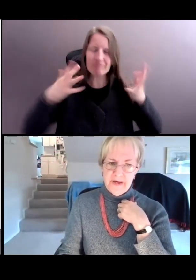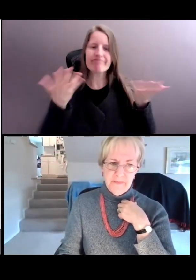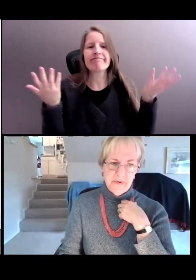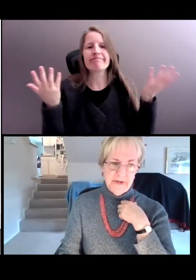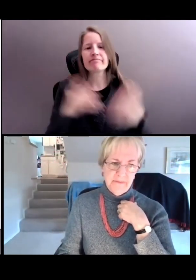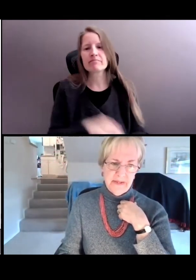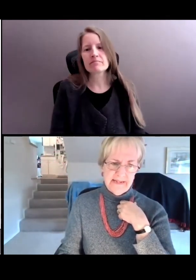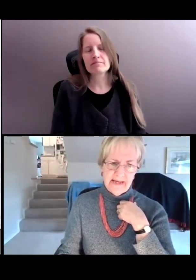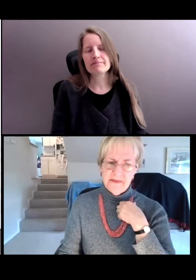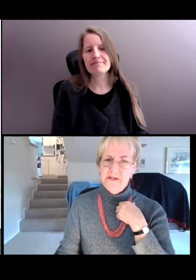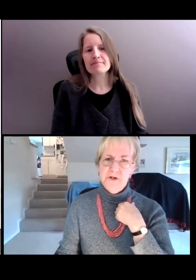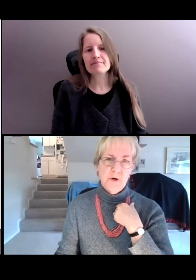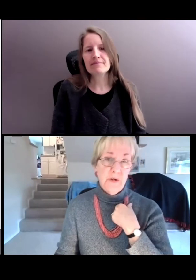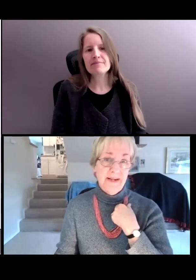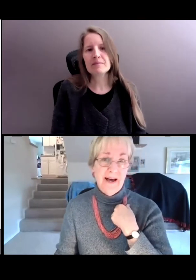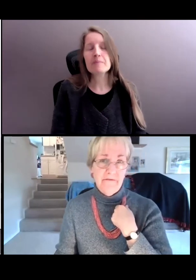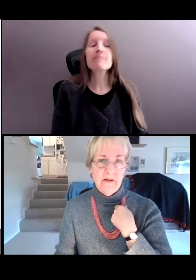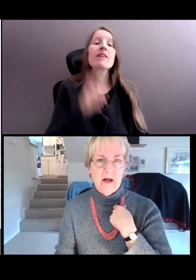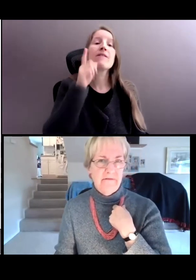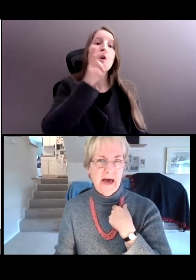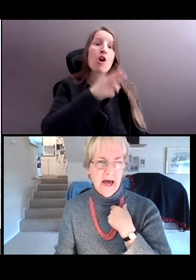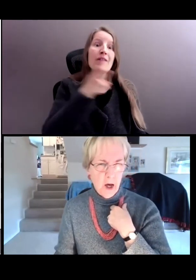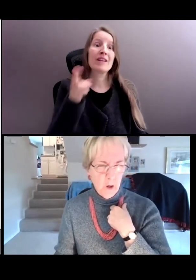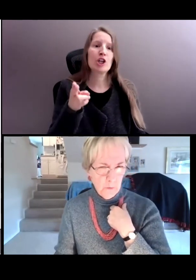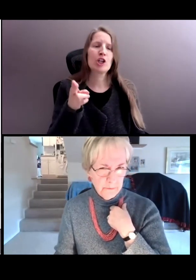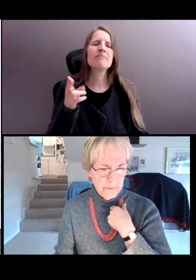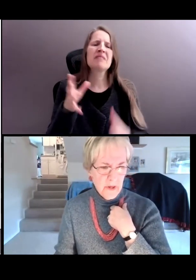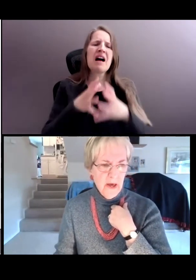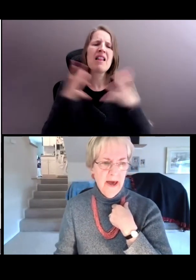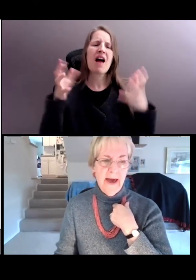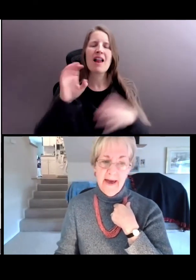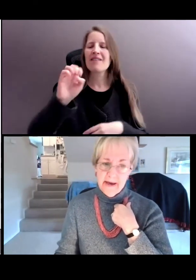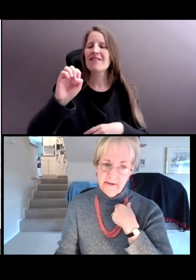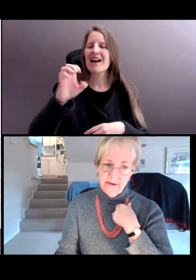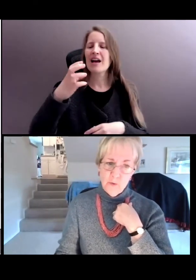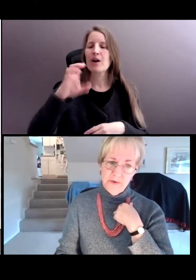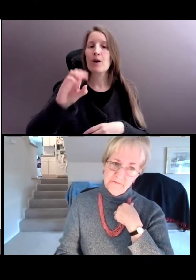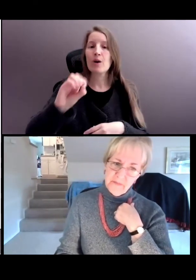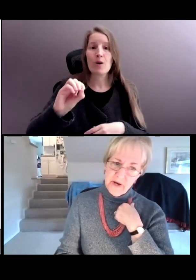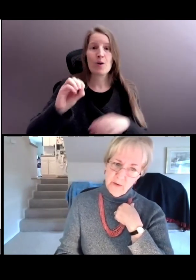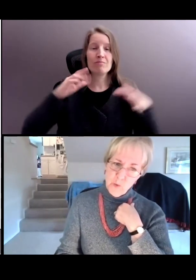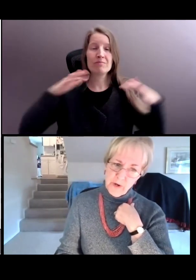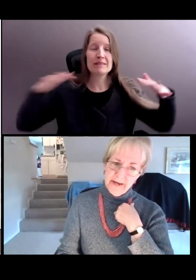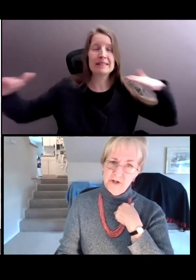people in a place like this you will have a lot of echo and with everybody working and